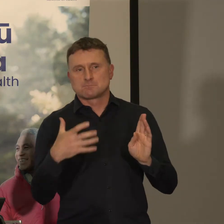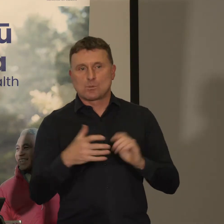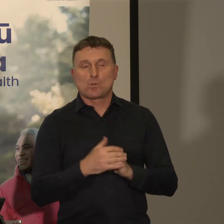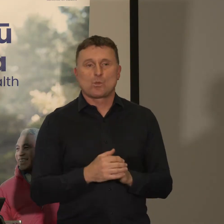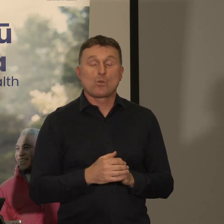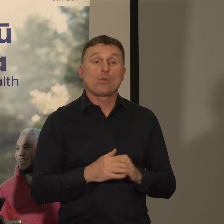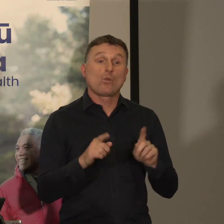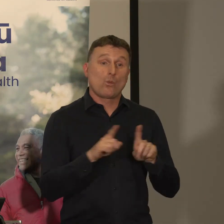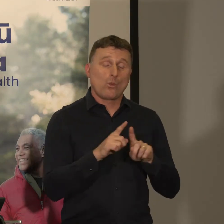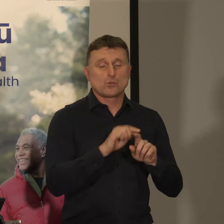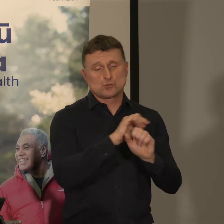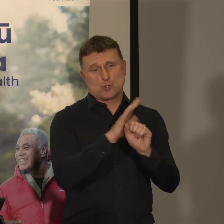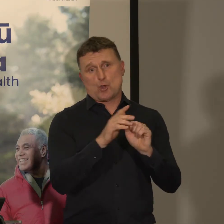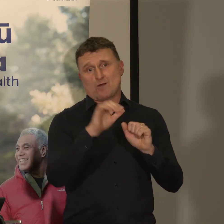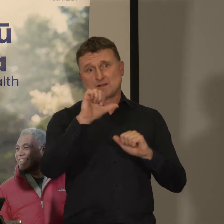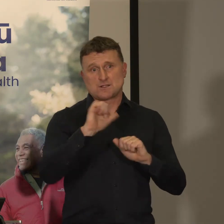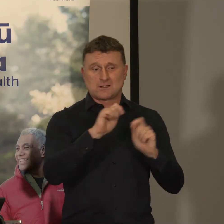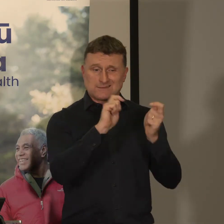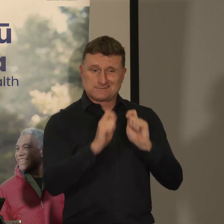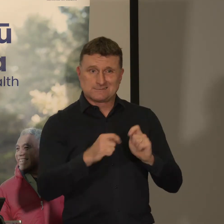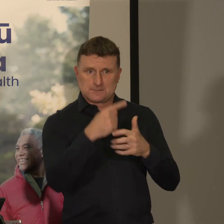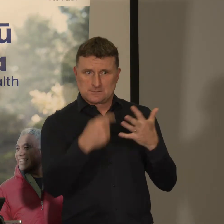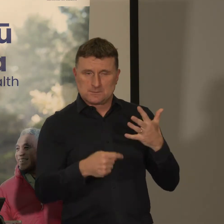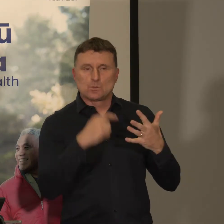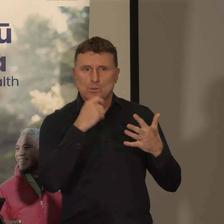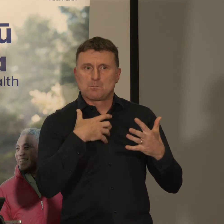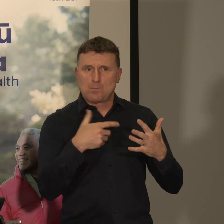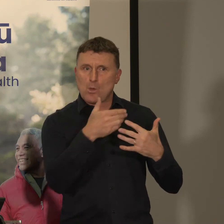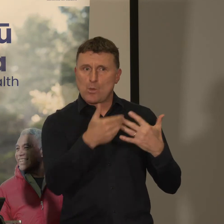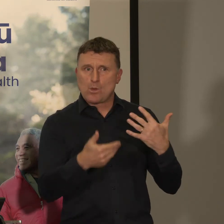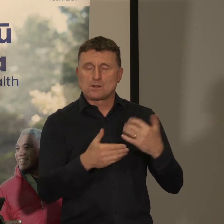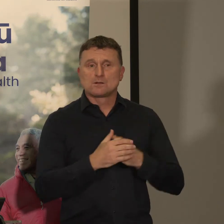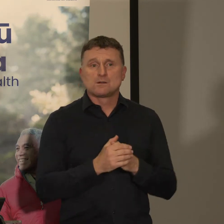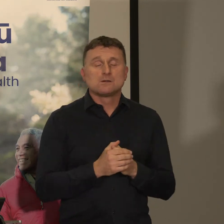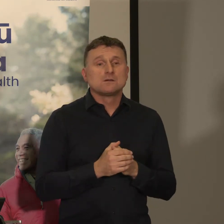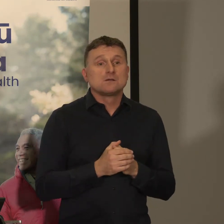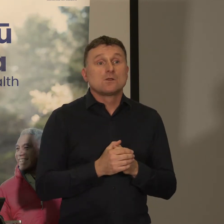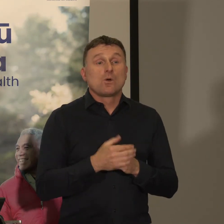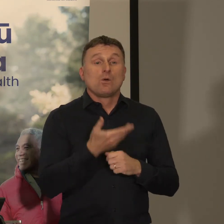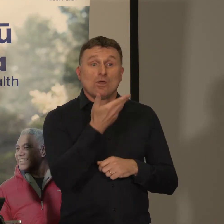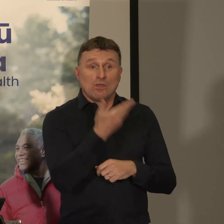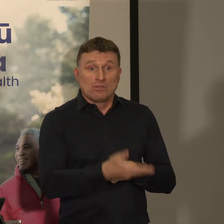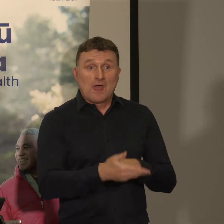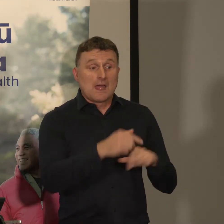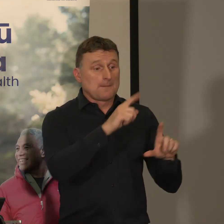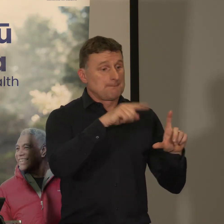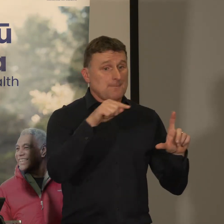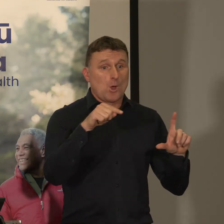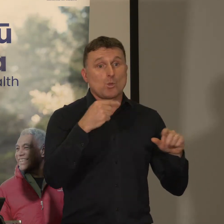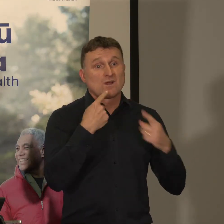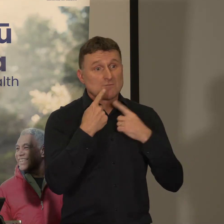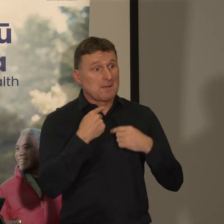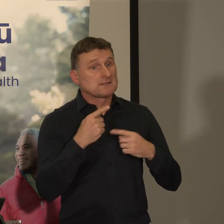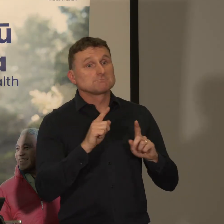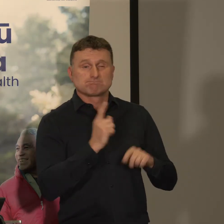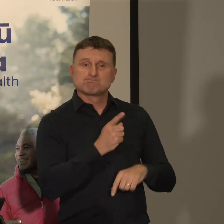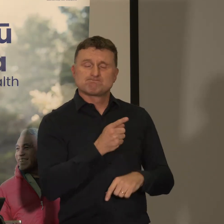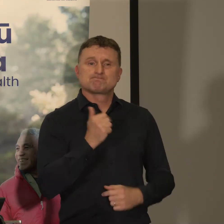related to a combination of waning immunity and the emergence of new variants as noted. It is important to also say that the increase in cases